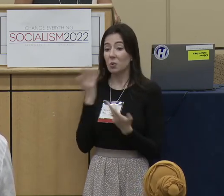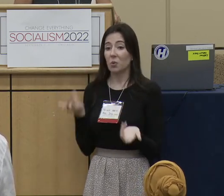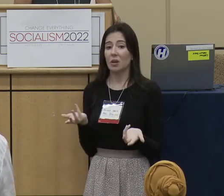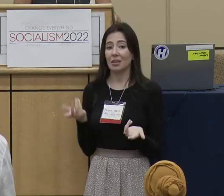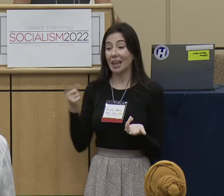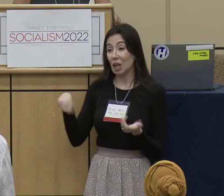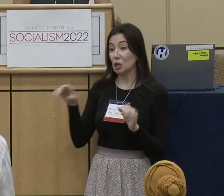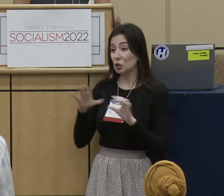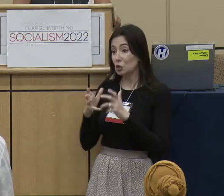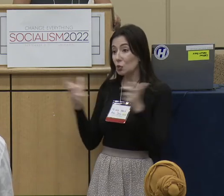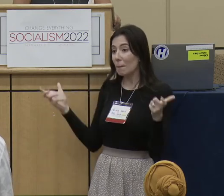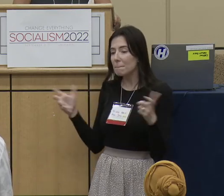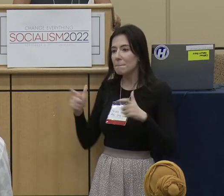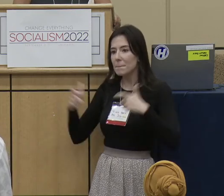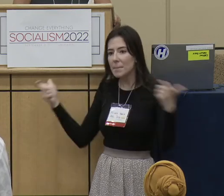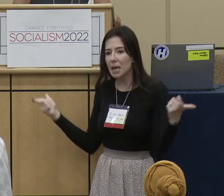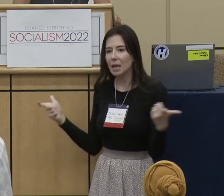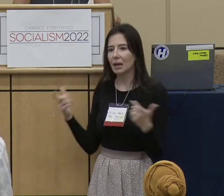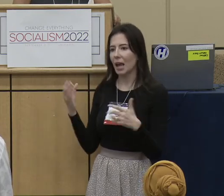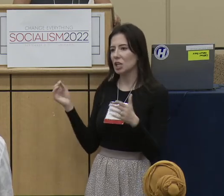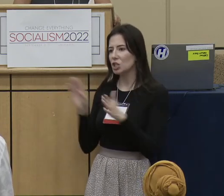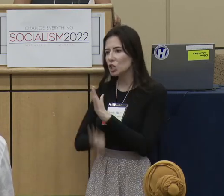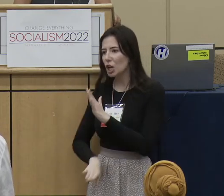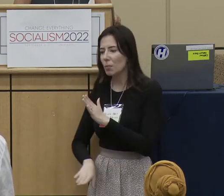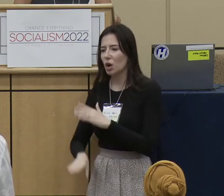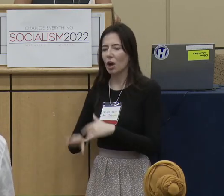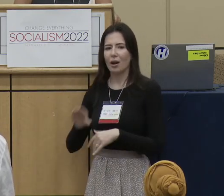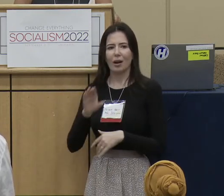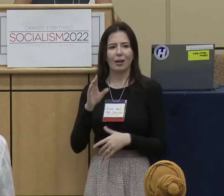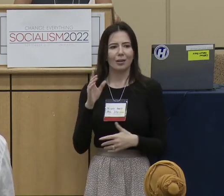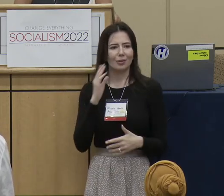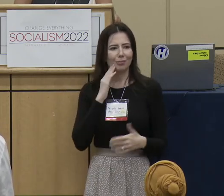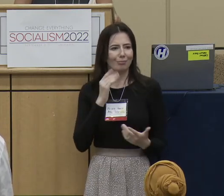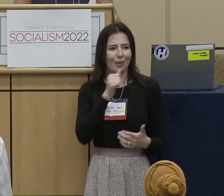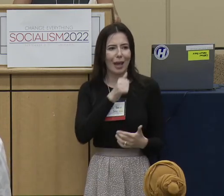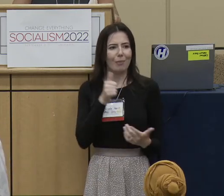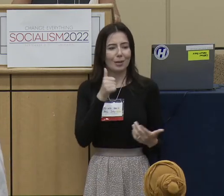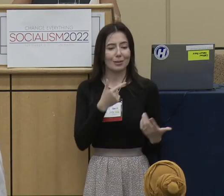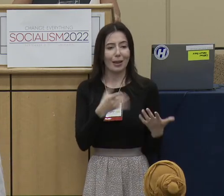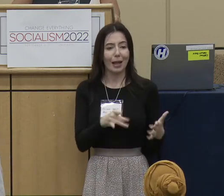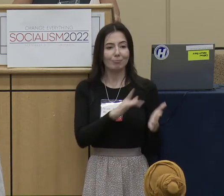places in a lot of cities, because they can do it big, and they can do it cheaper. And they can rip off their workers